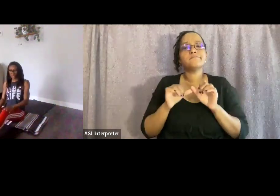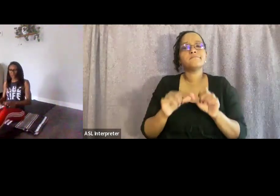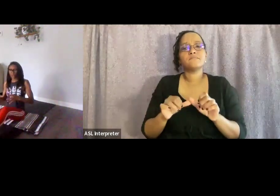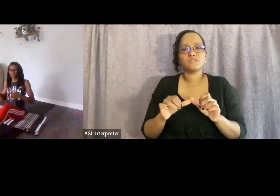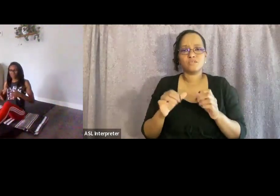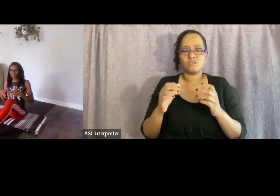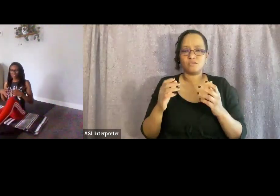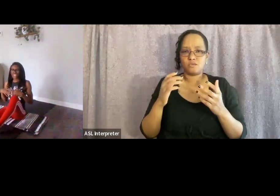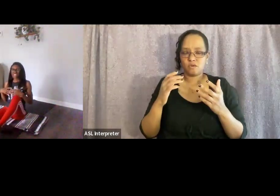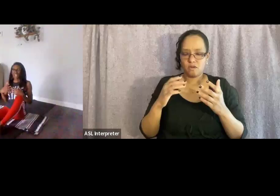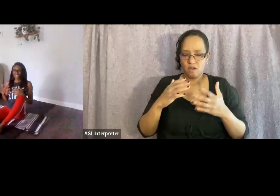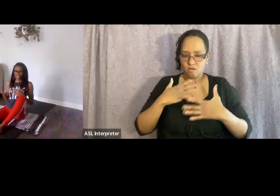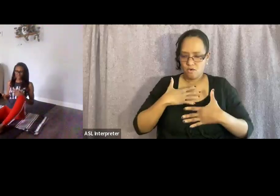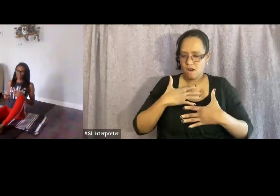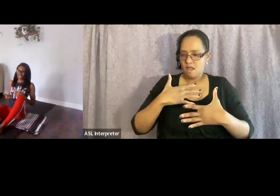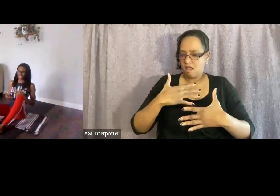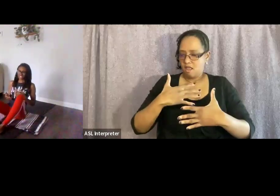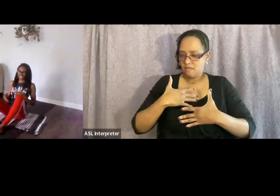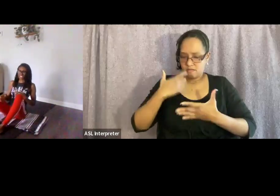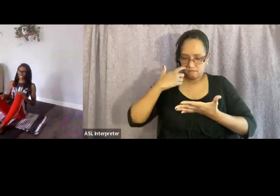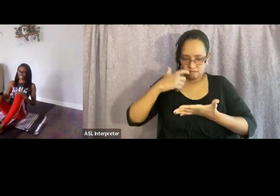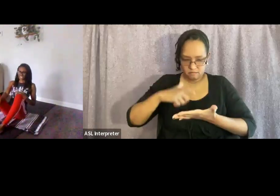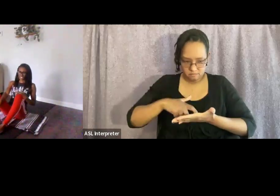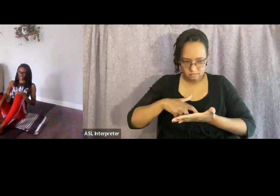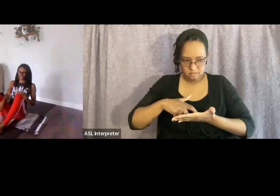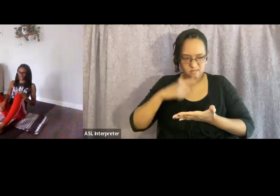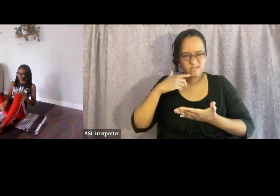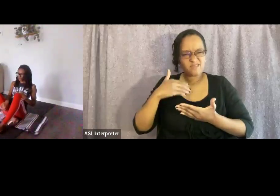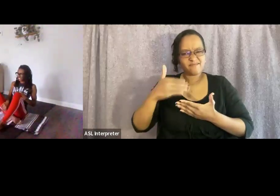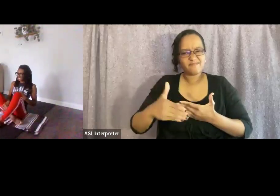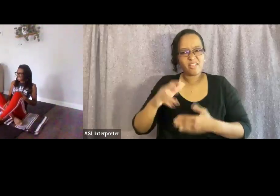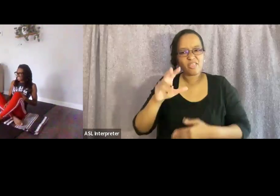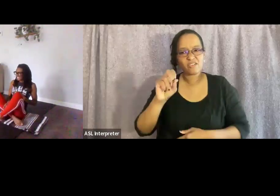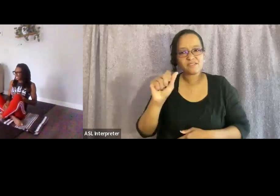or acknowledge the breath in the next 30 seconds or so.